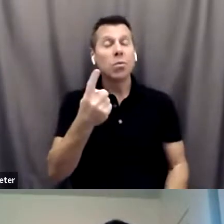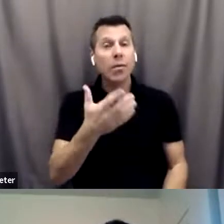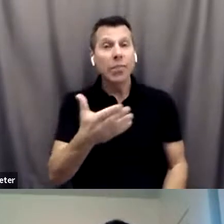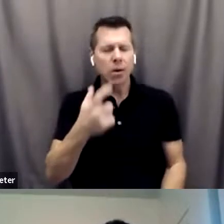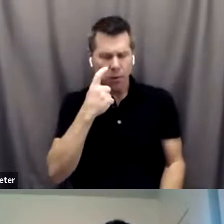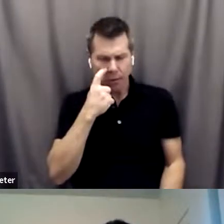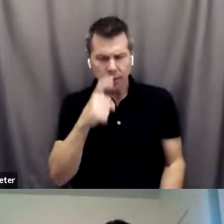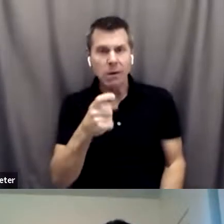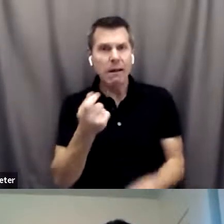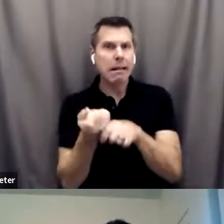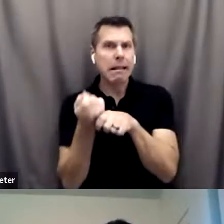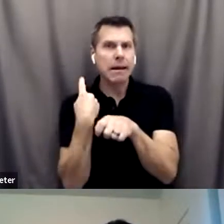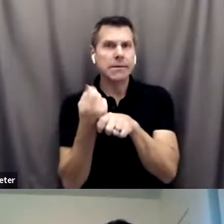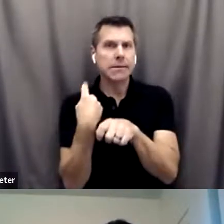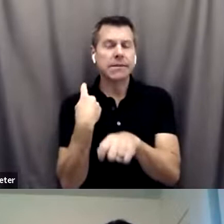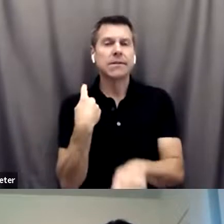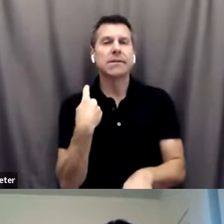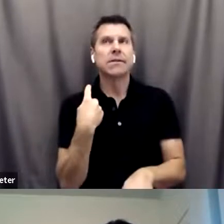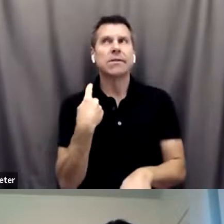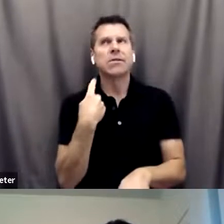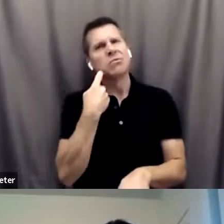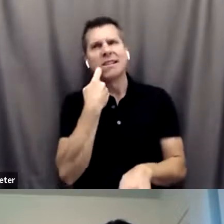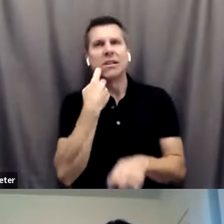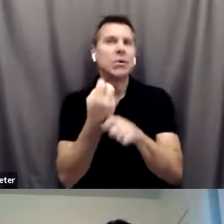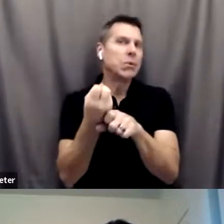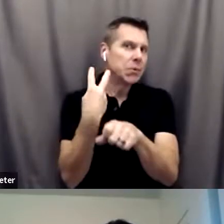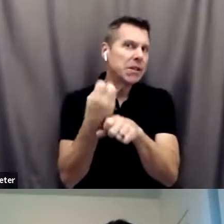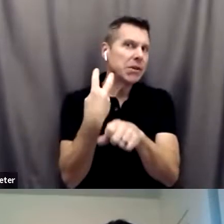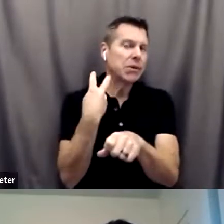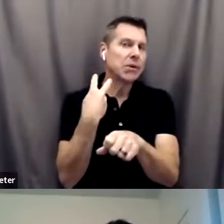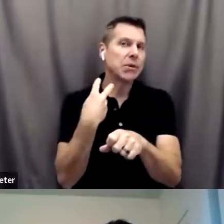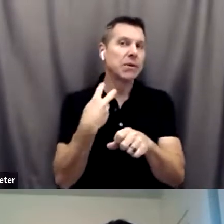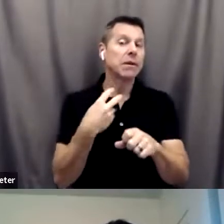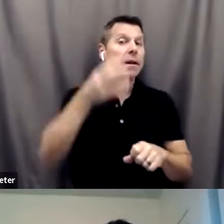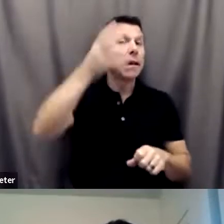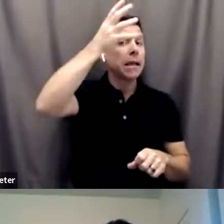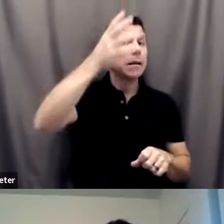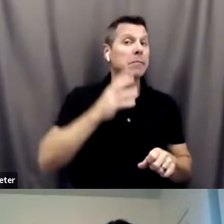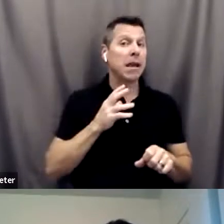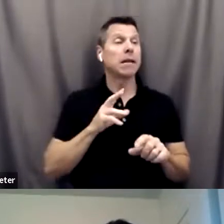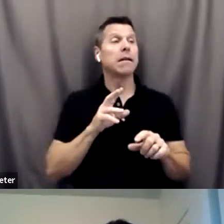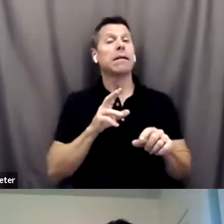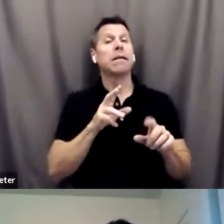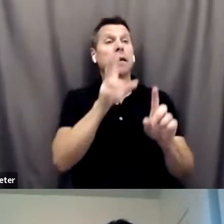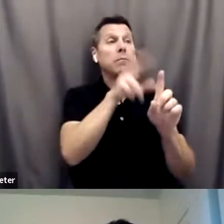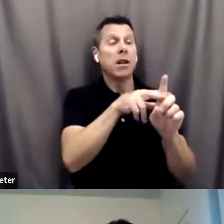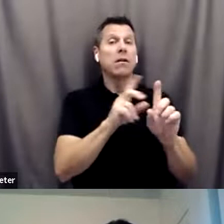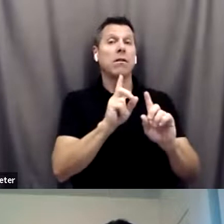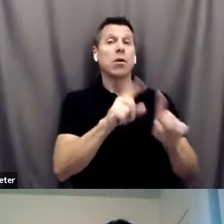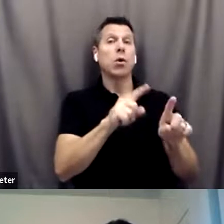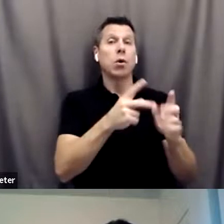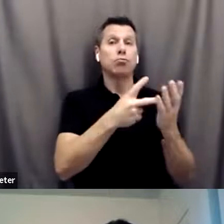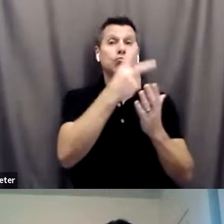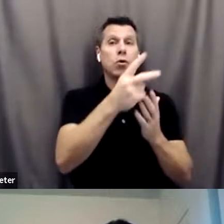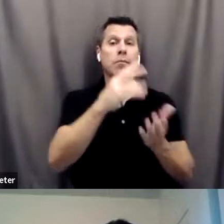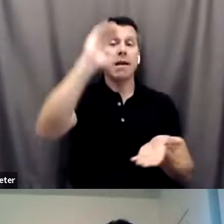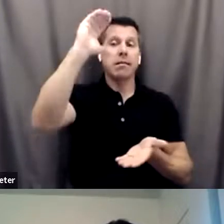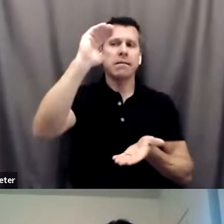last year, or in the last two years is the decline of males to to apply for our type of program. So you know, we really want to put